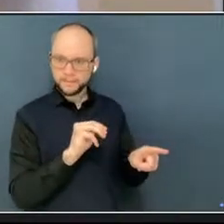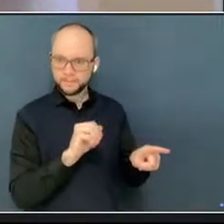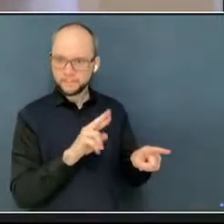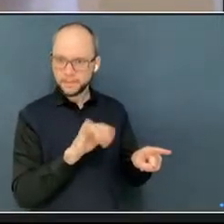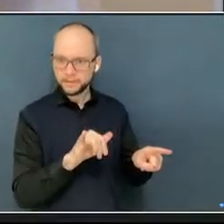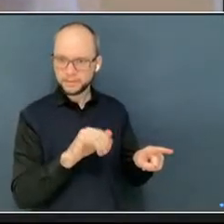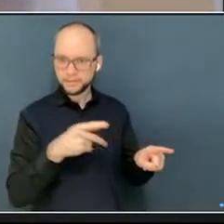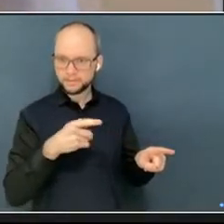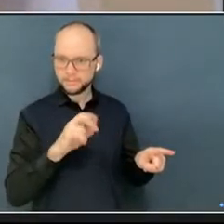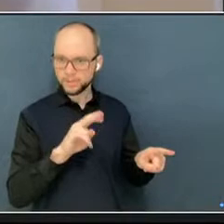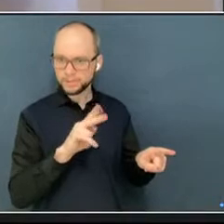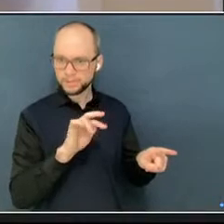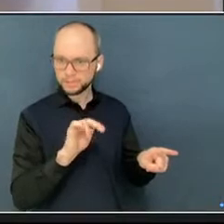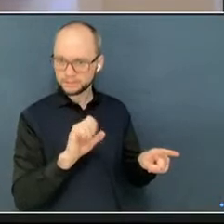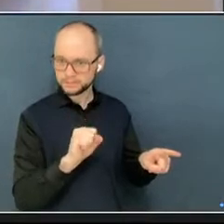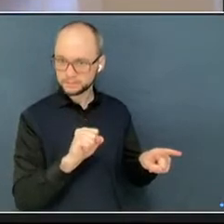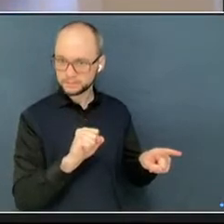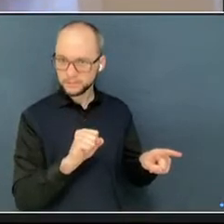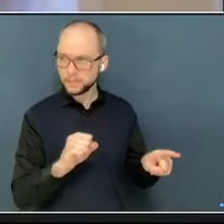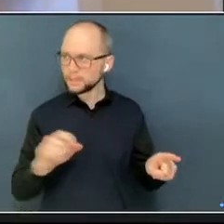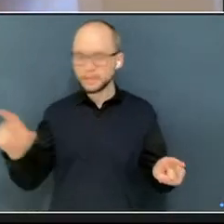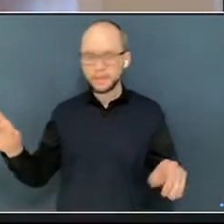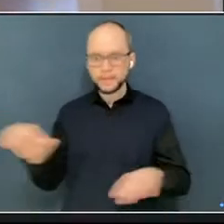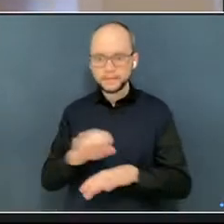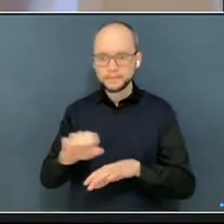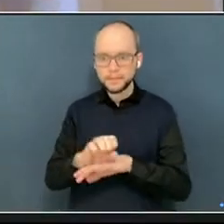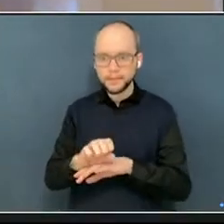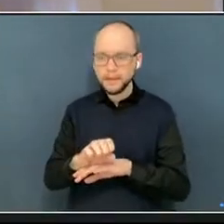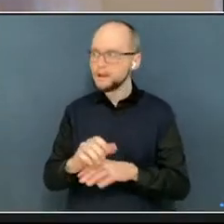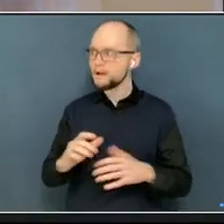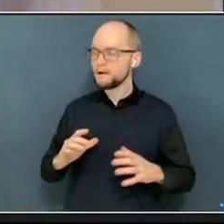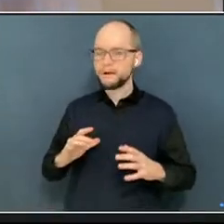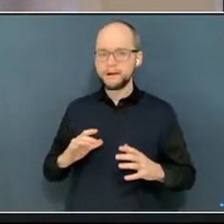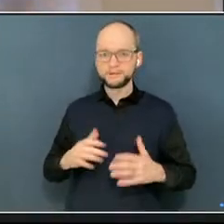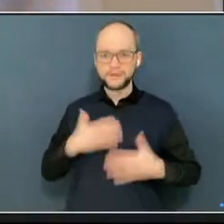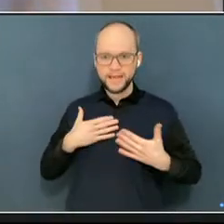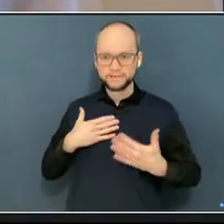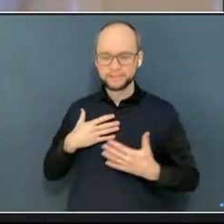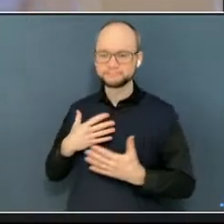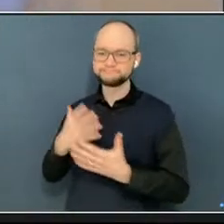Now a month later Charlie and John decide they want to go on a trip. They want to take a walking